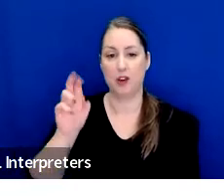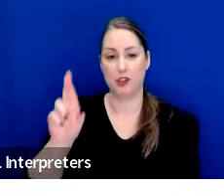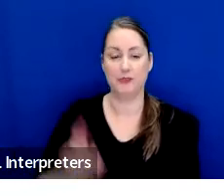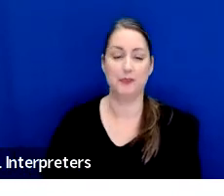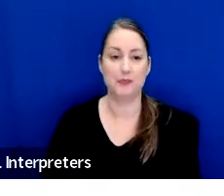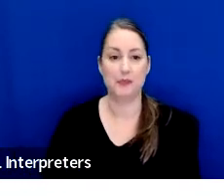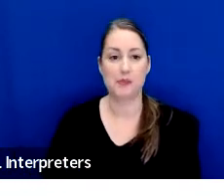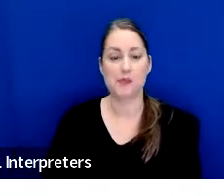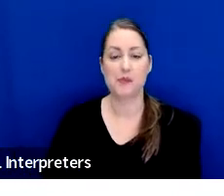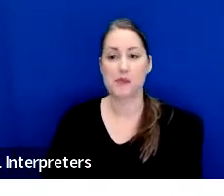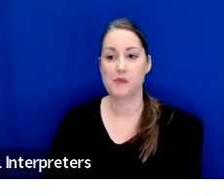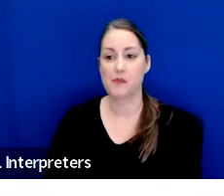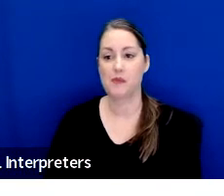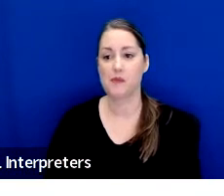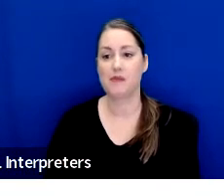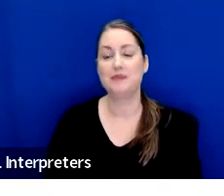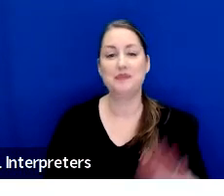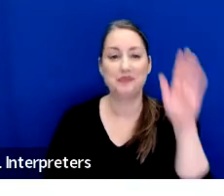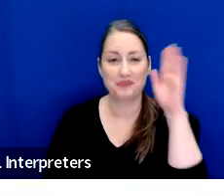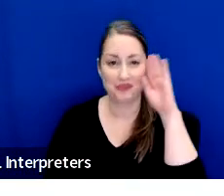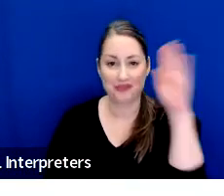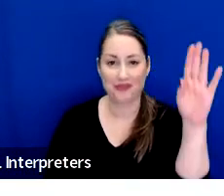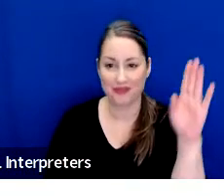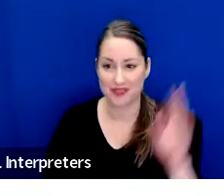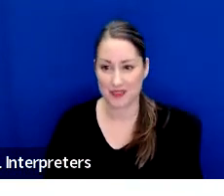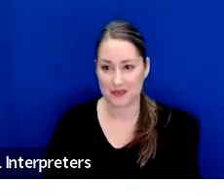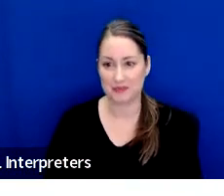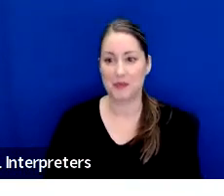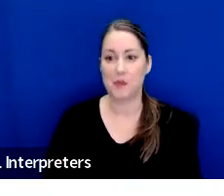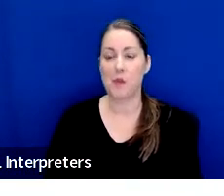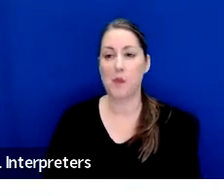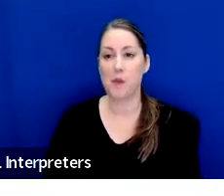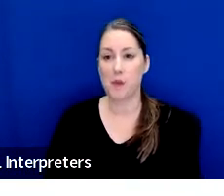okay. Hi there. I'm going to start by give you some background